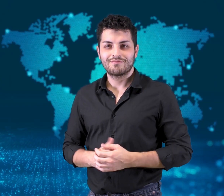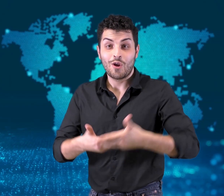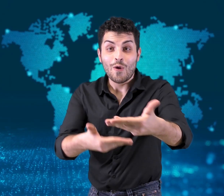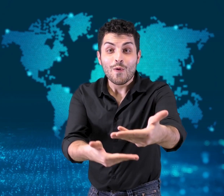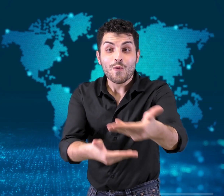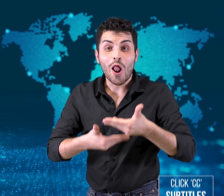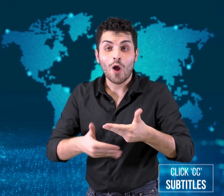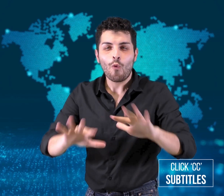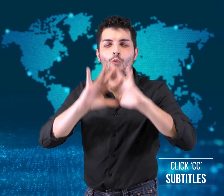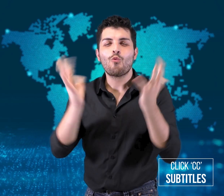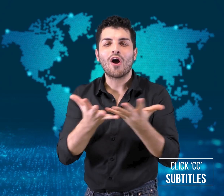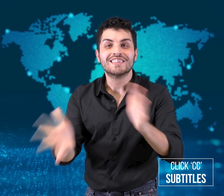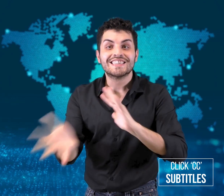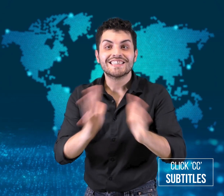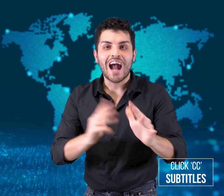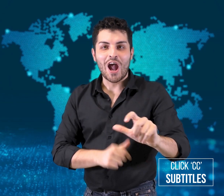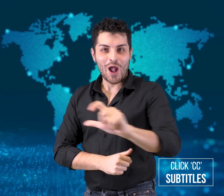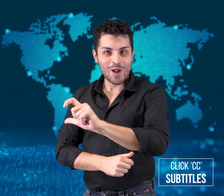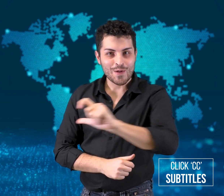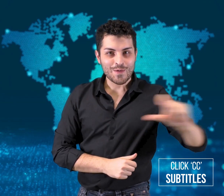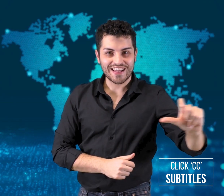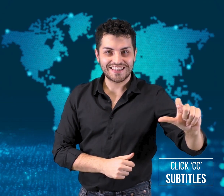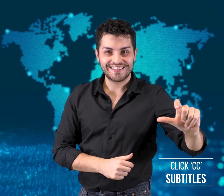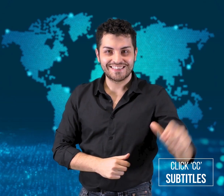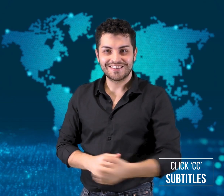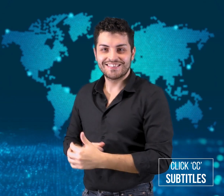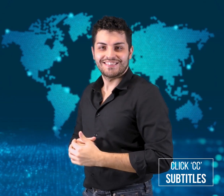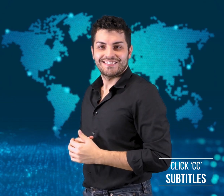Welcome to WorldSign Week!